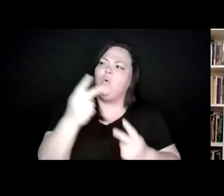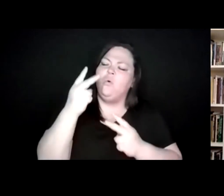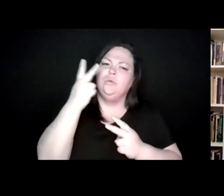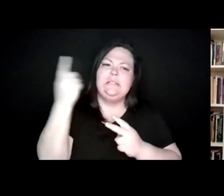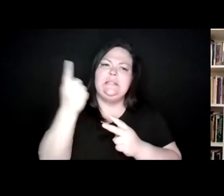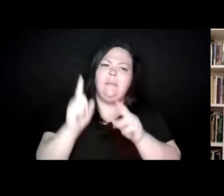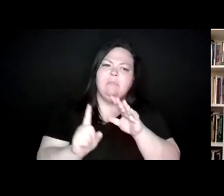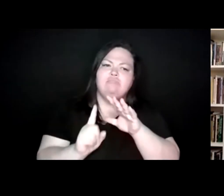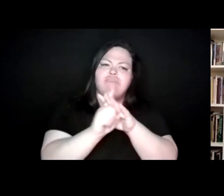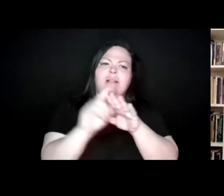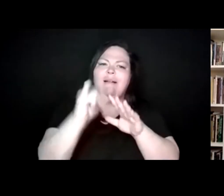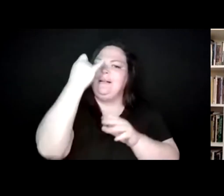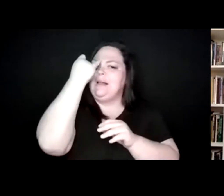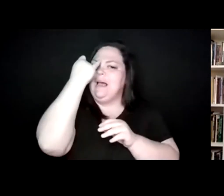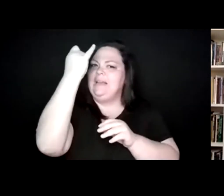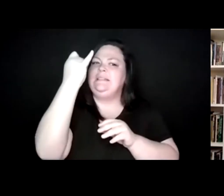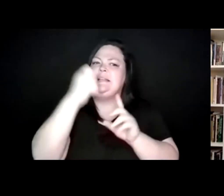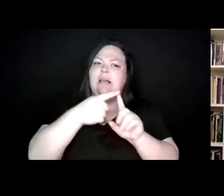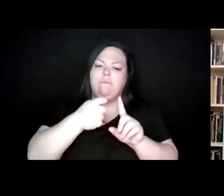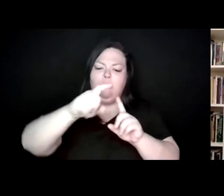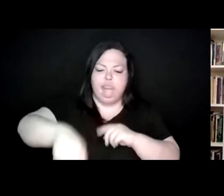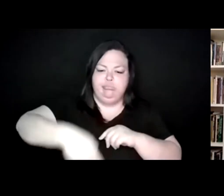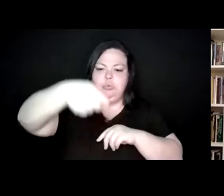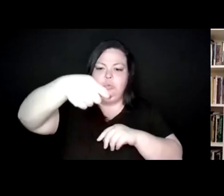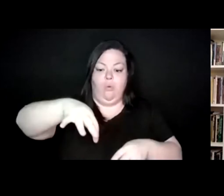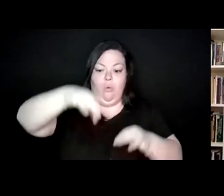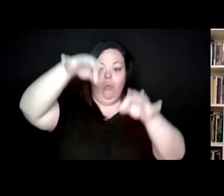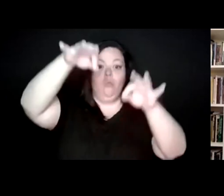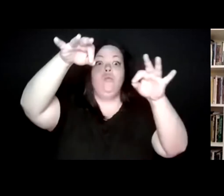like an idea hooked out of a fish bowl./ Beyond the desert,/